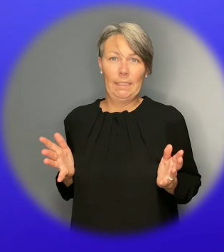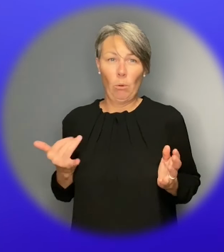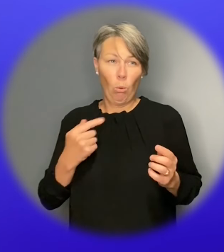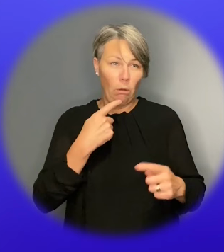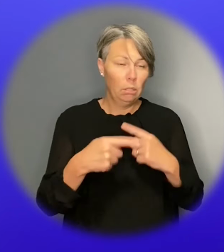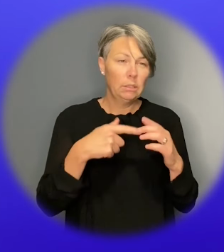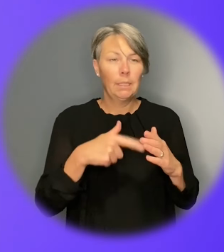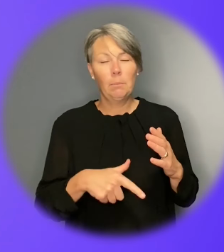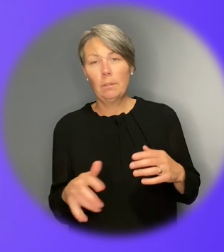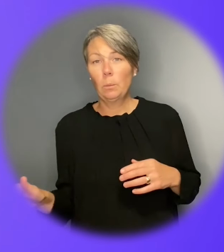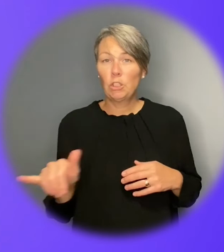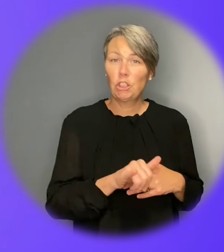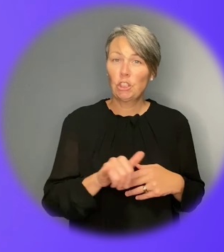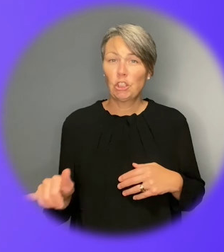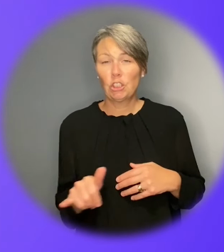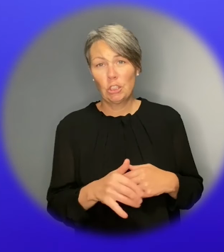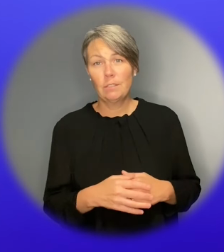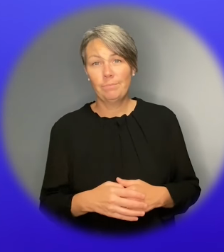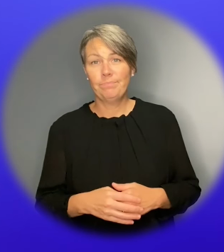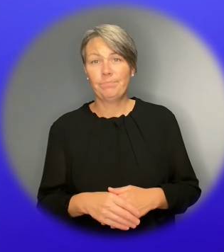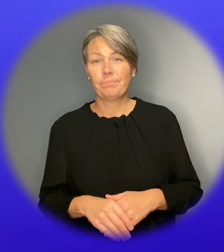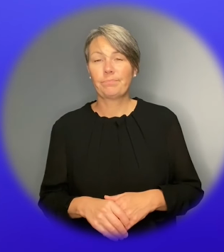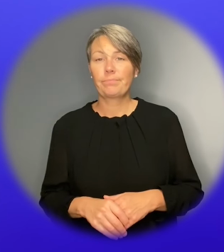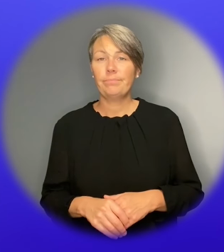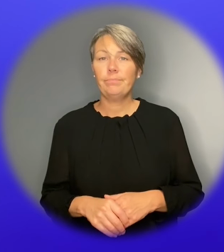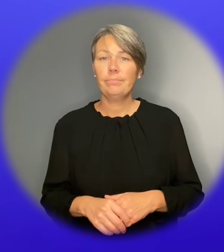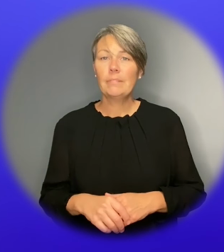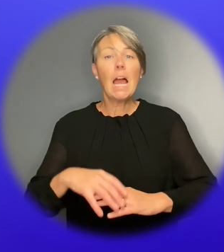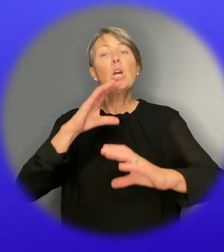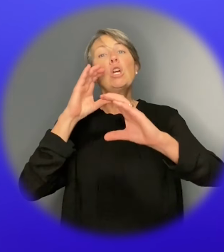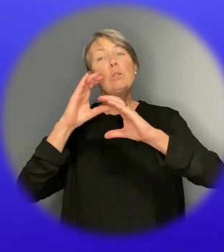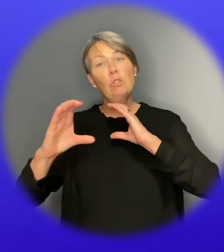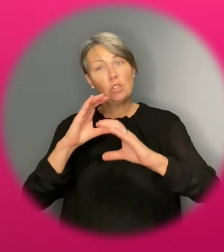explains what you're trying to convey and communicating that resource perhaps to them.